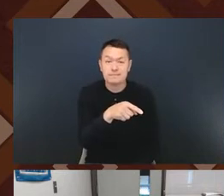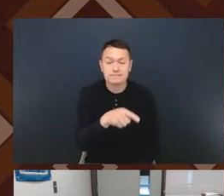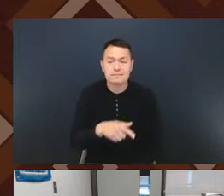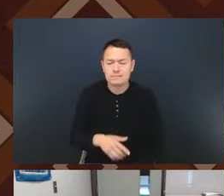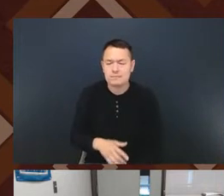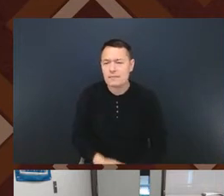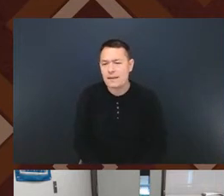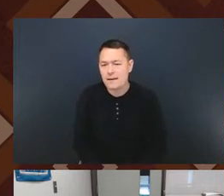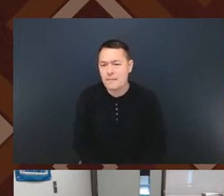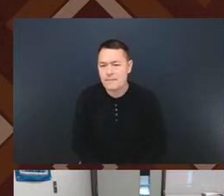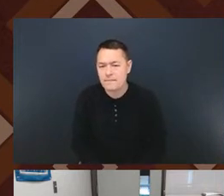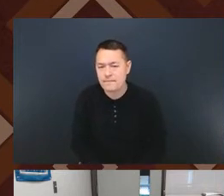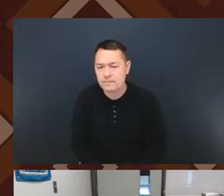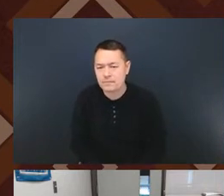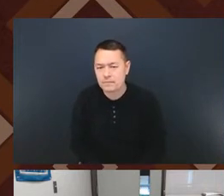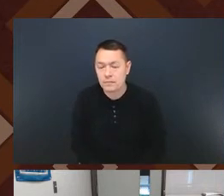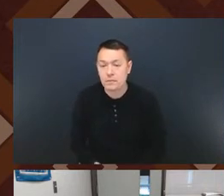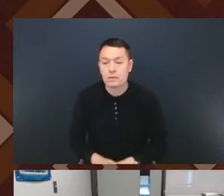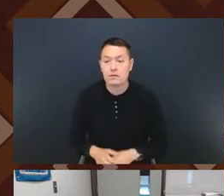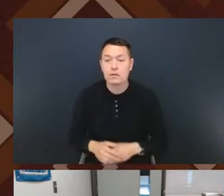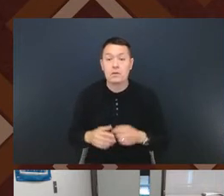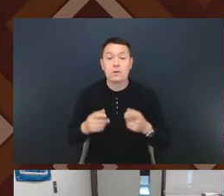And then when in the aftermath of that,